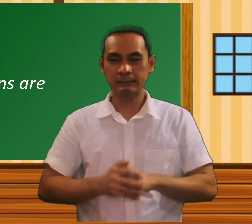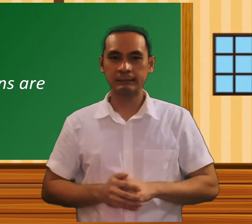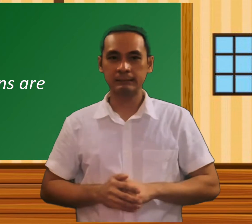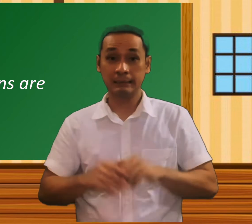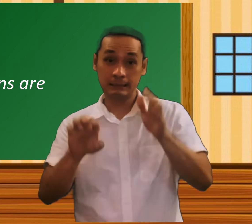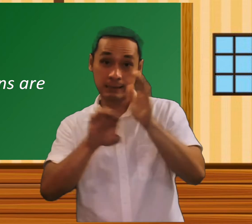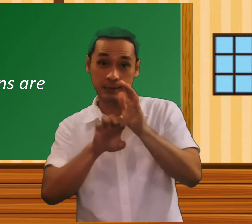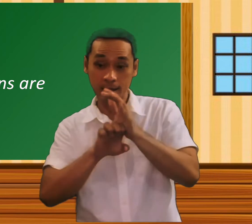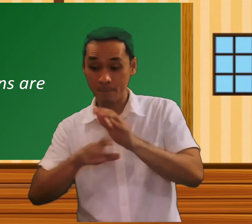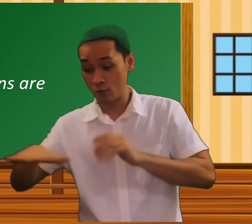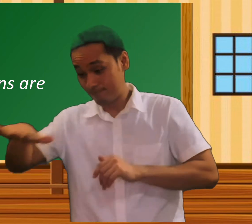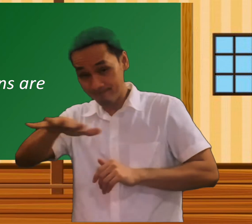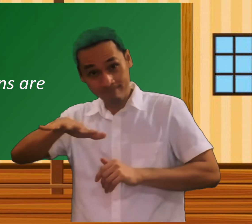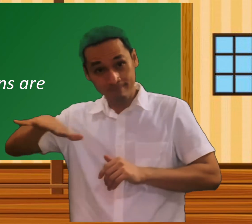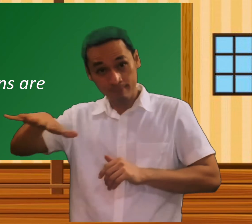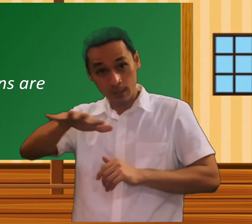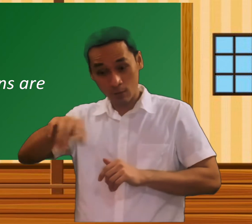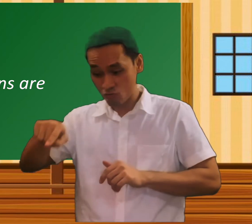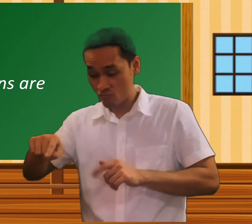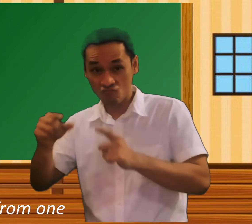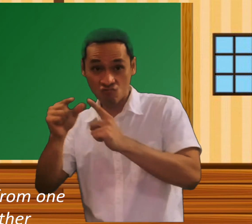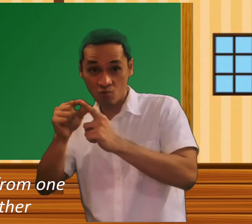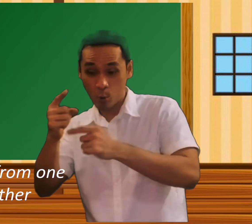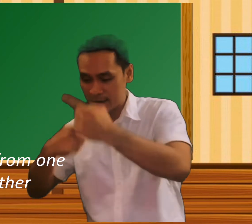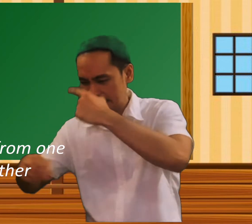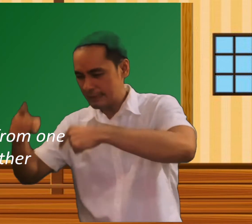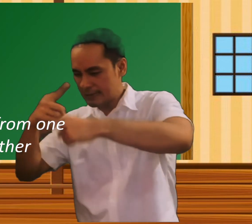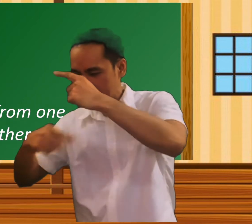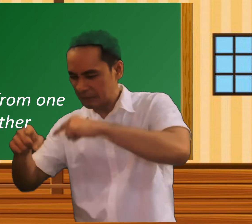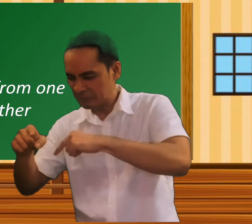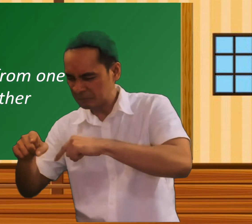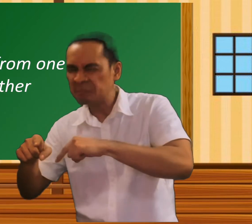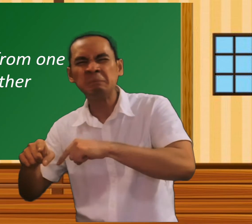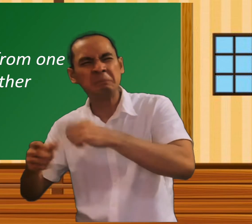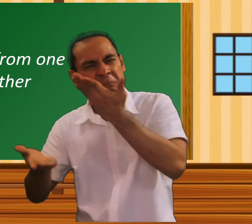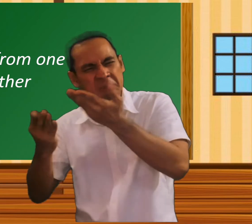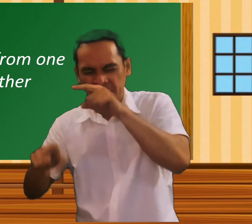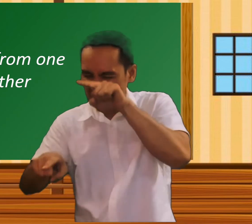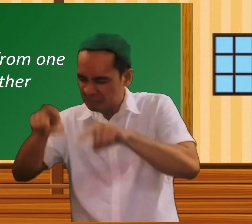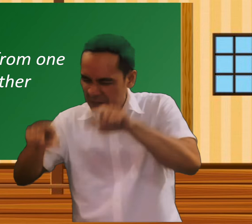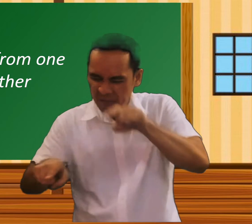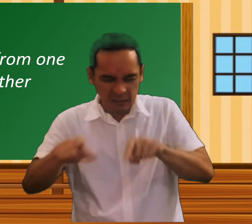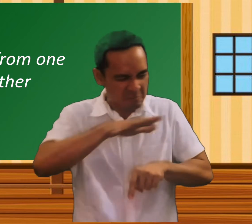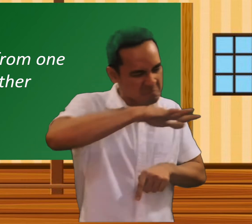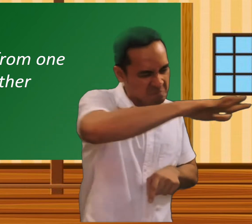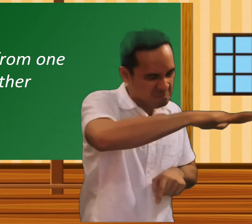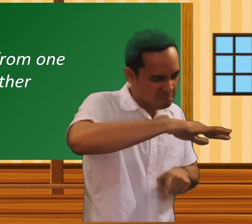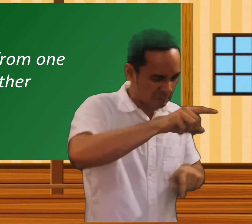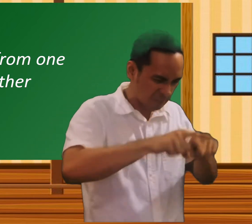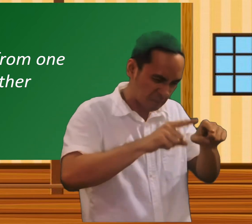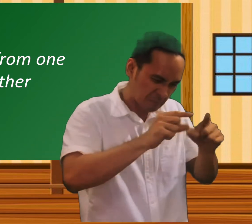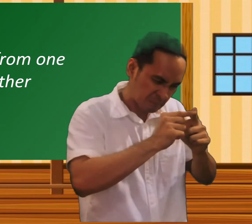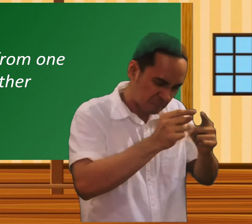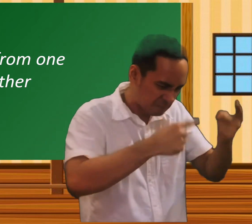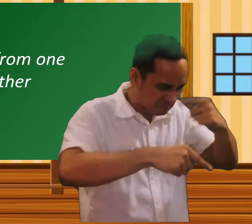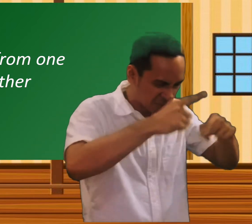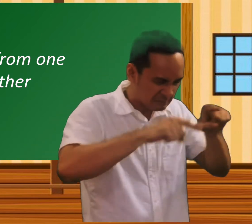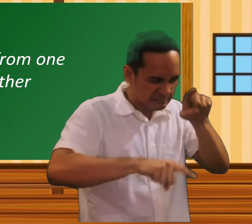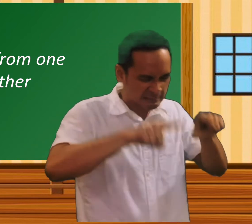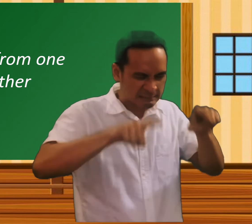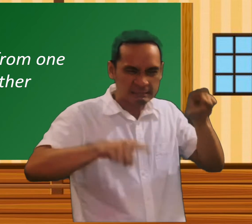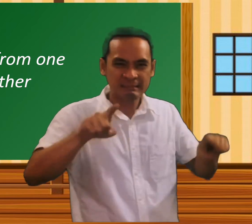hence a sign for a specific vocabulary may differ from one province or place to the other